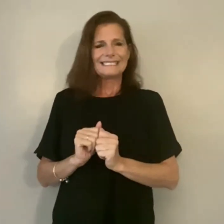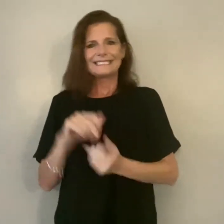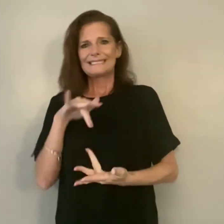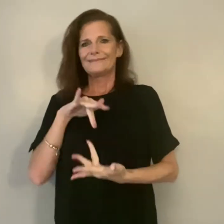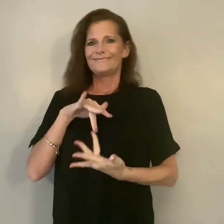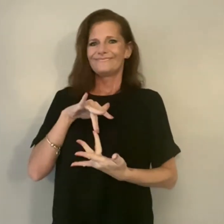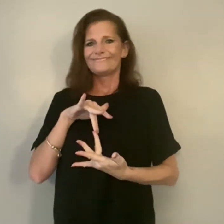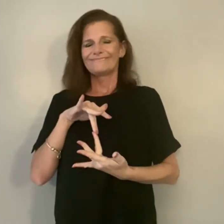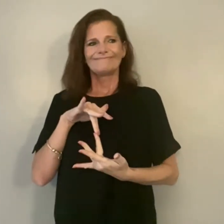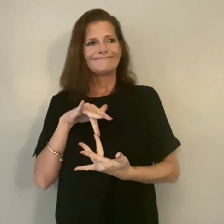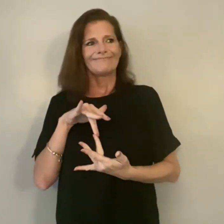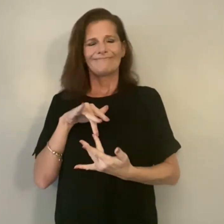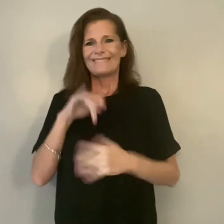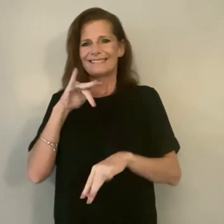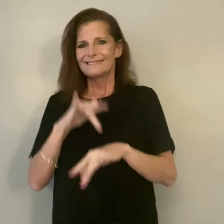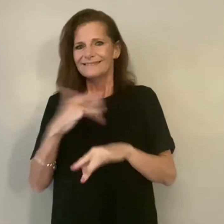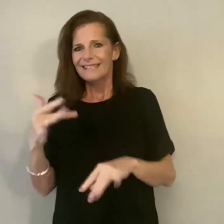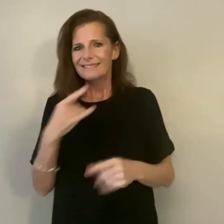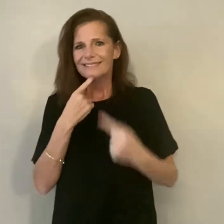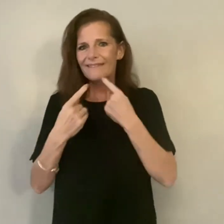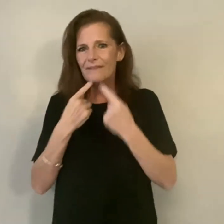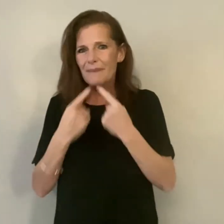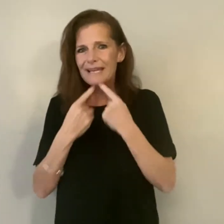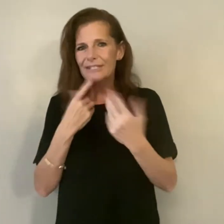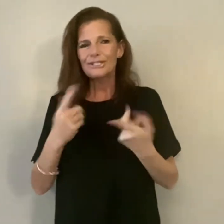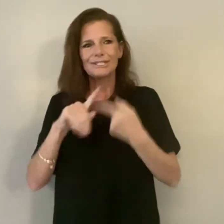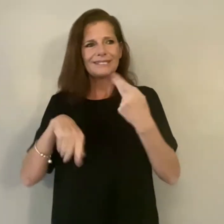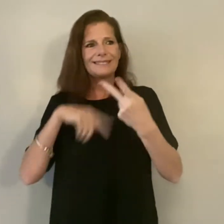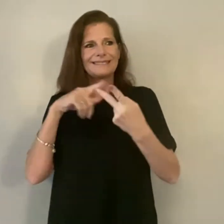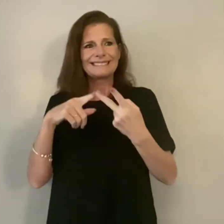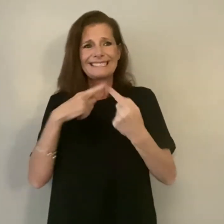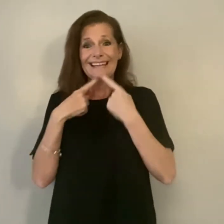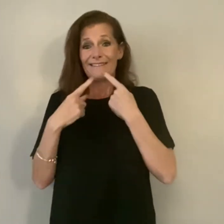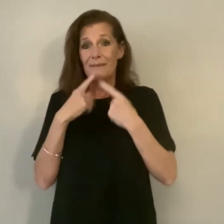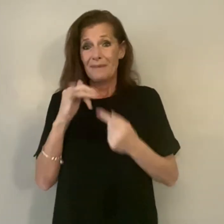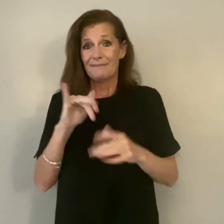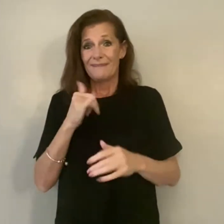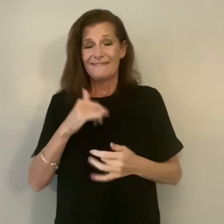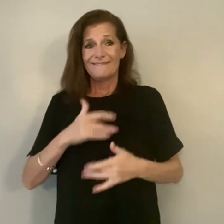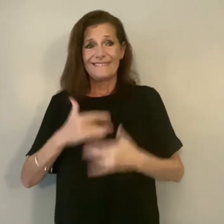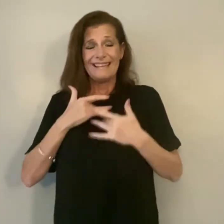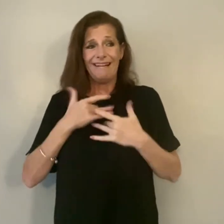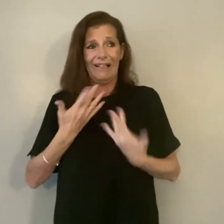when you're both dealing with sensitive information but also information where you might feel nervous